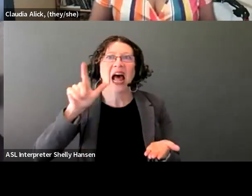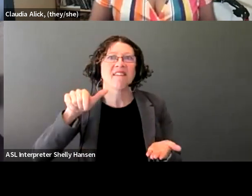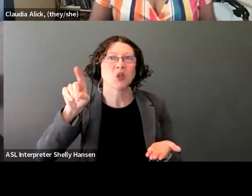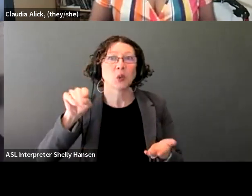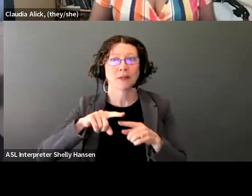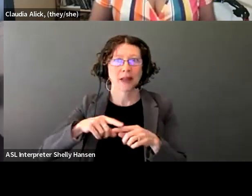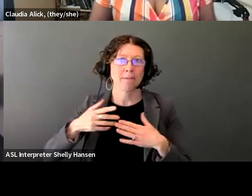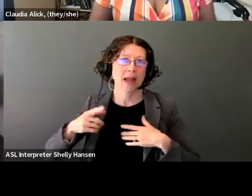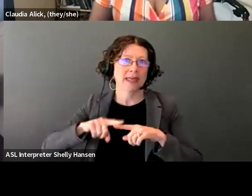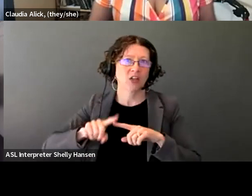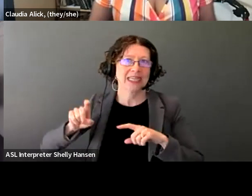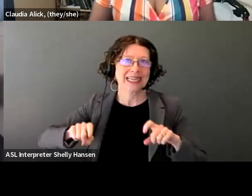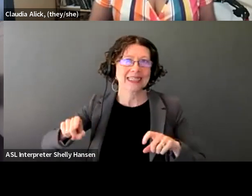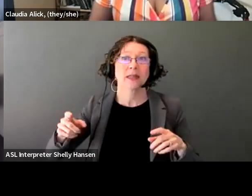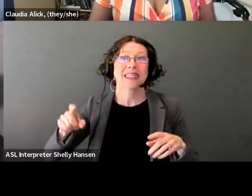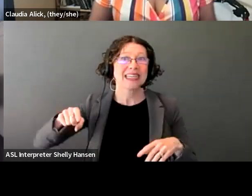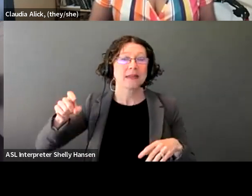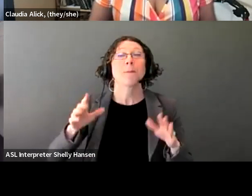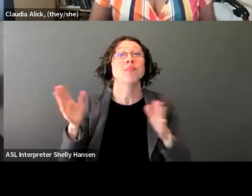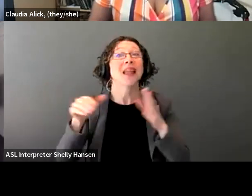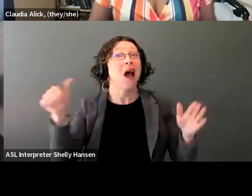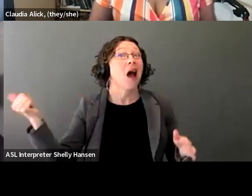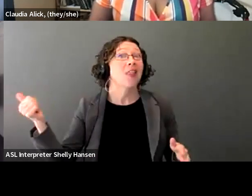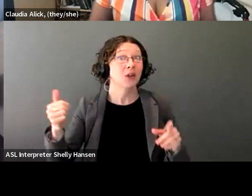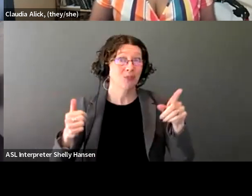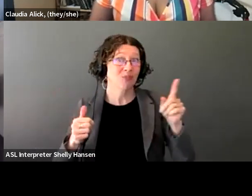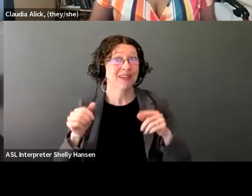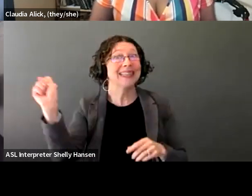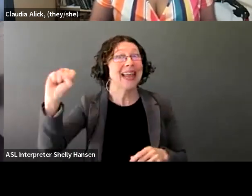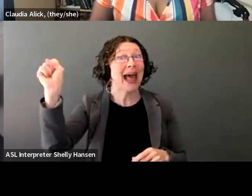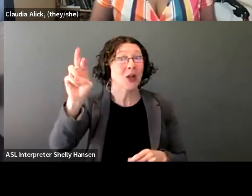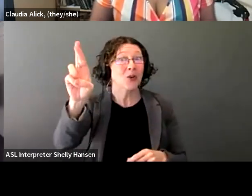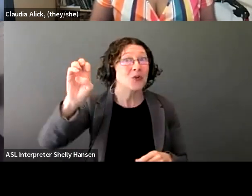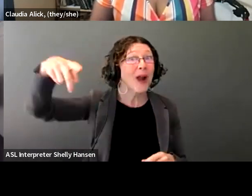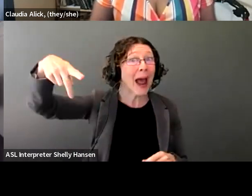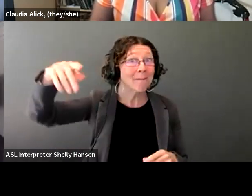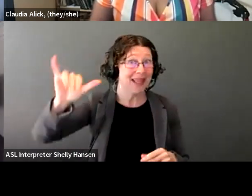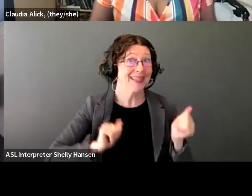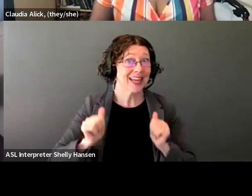At Seattle Rep Theater it was not accessible -- the small theater was not accessible.